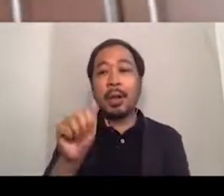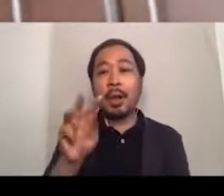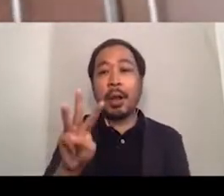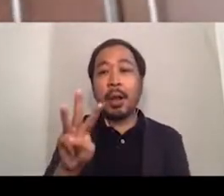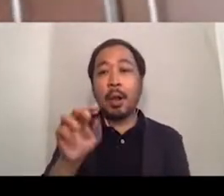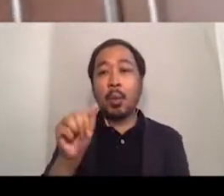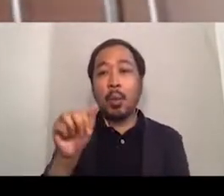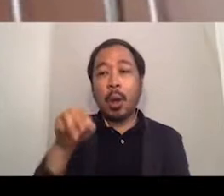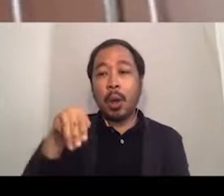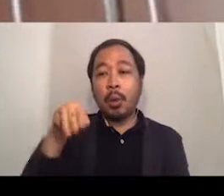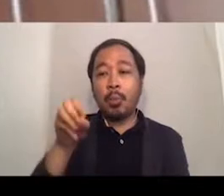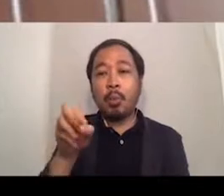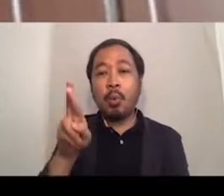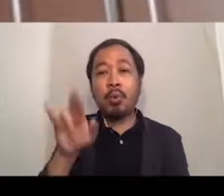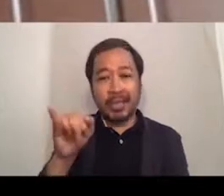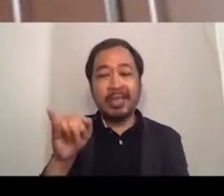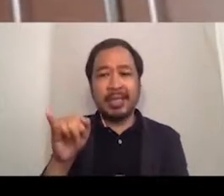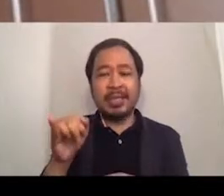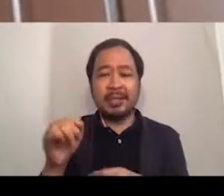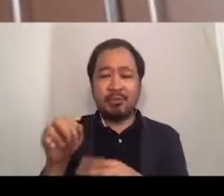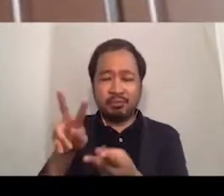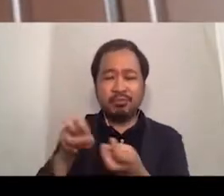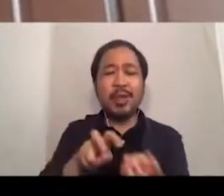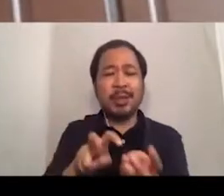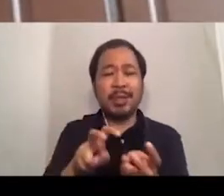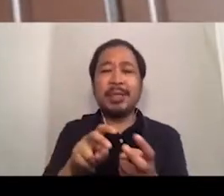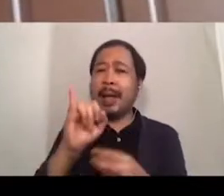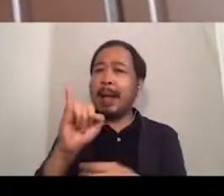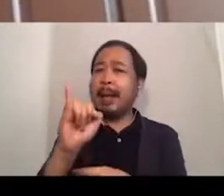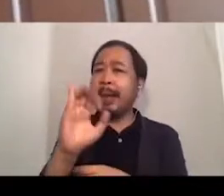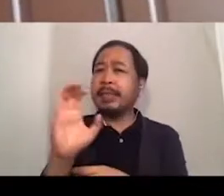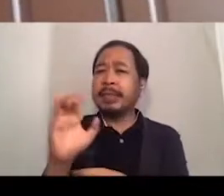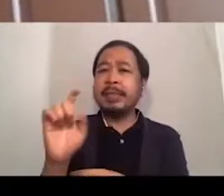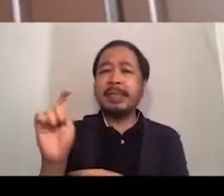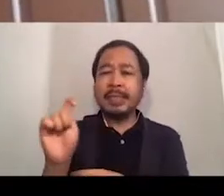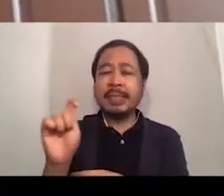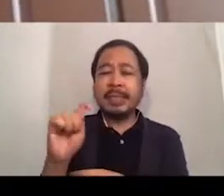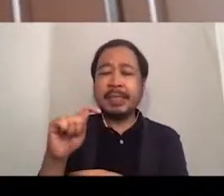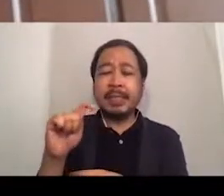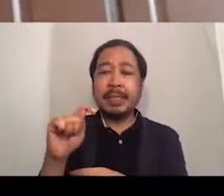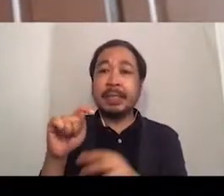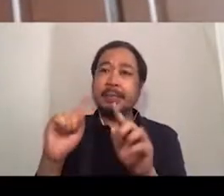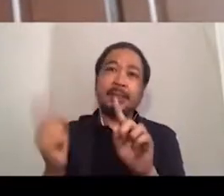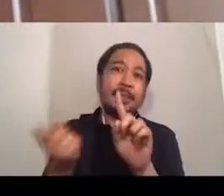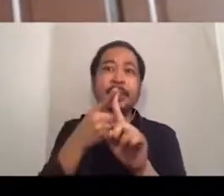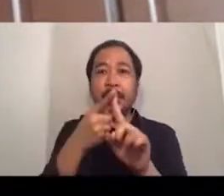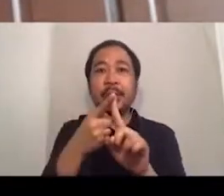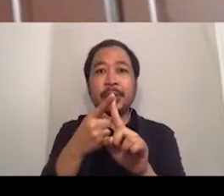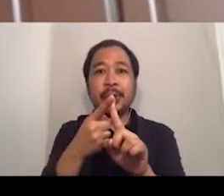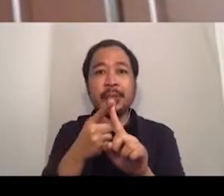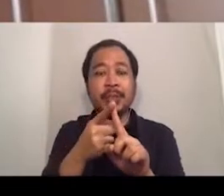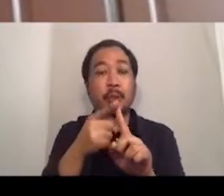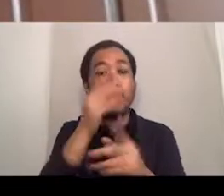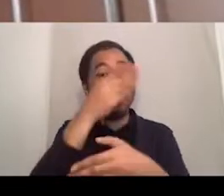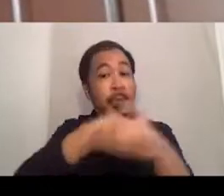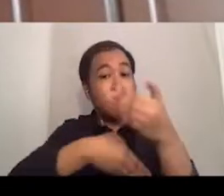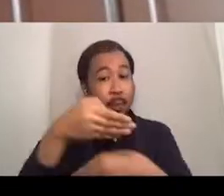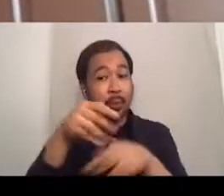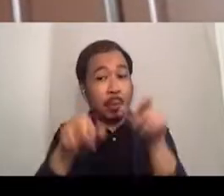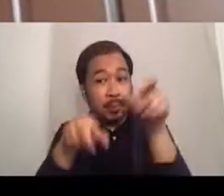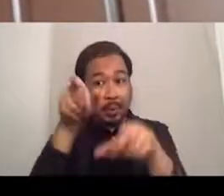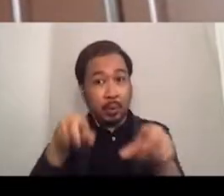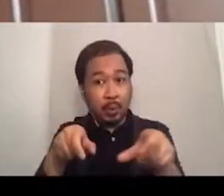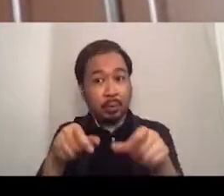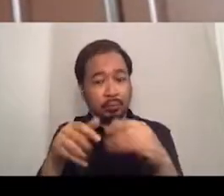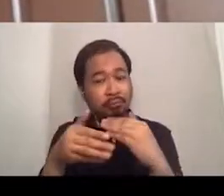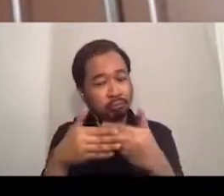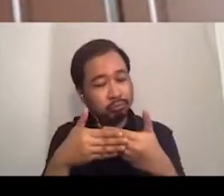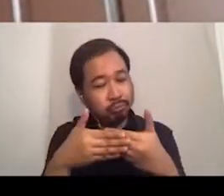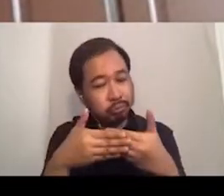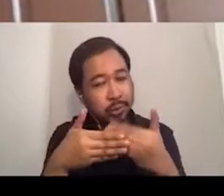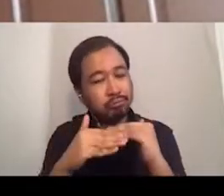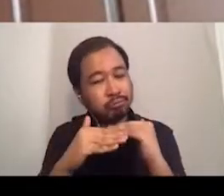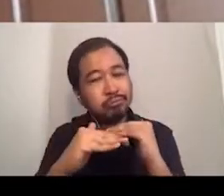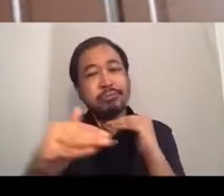Which is because during the COVID-19 pandemic many local practitioners in Malaysia quickly switched to telehealth services